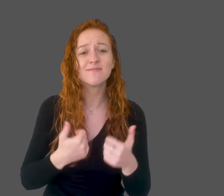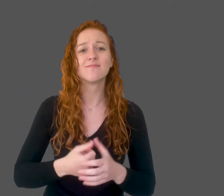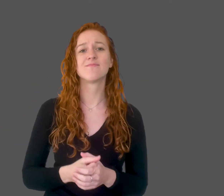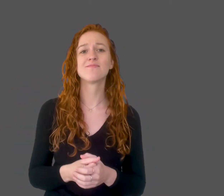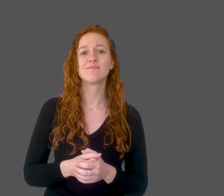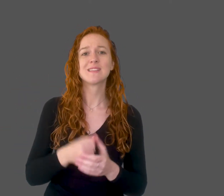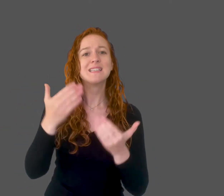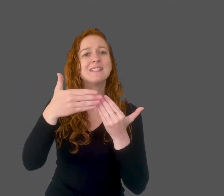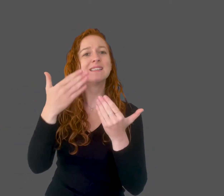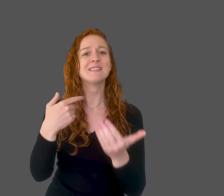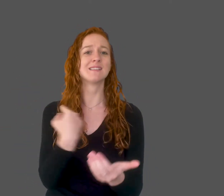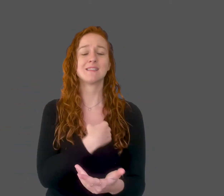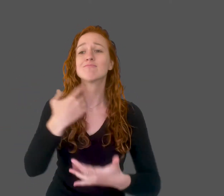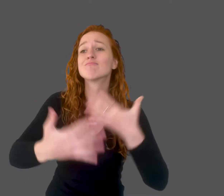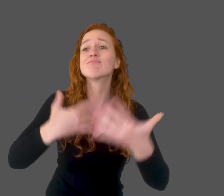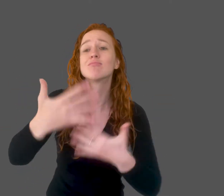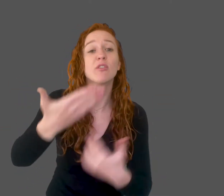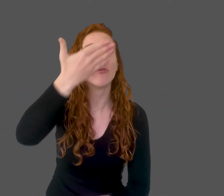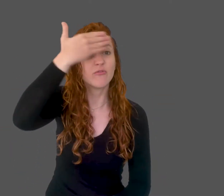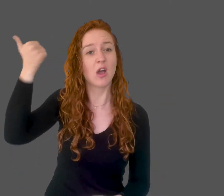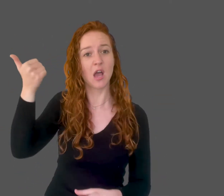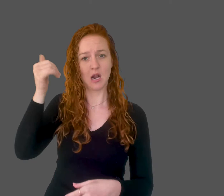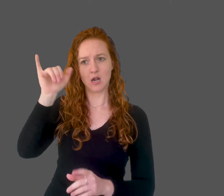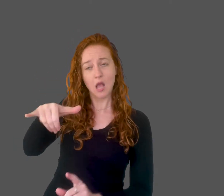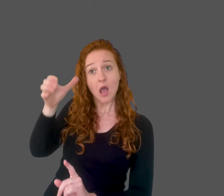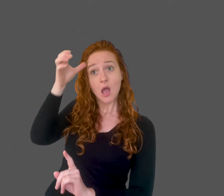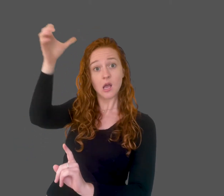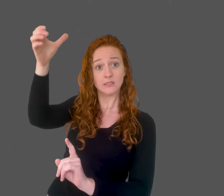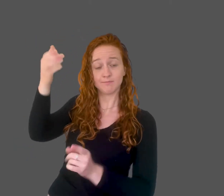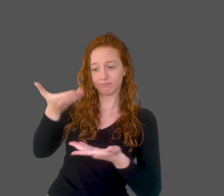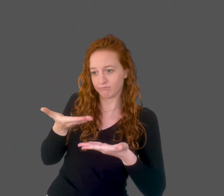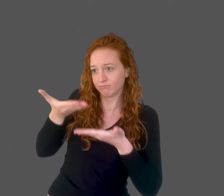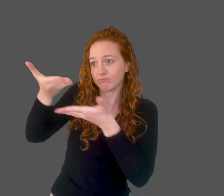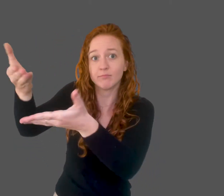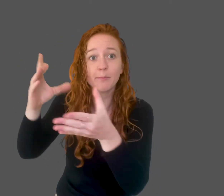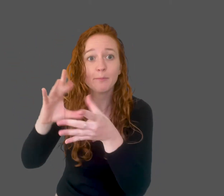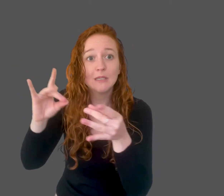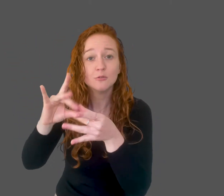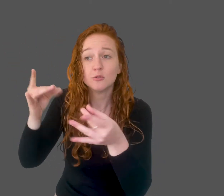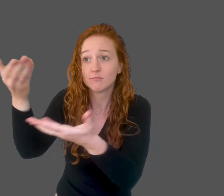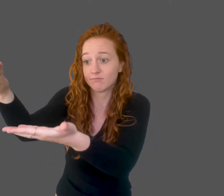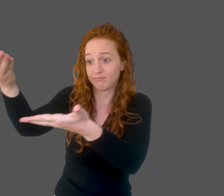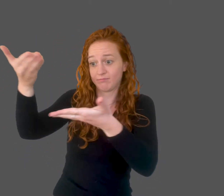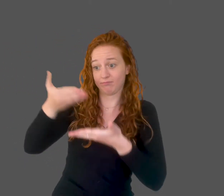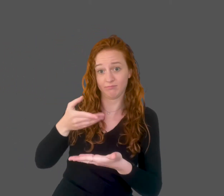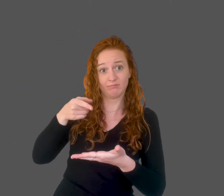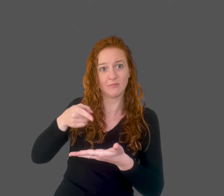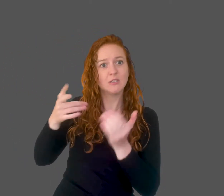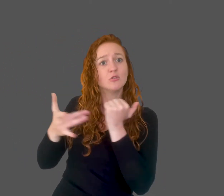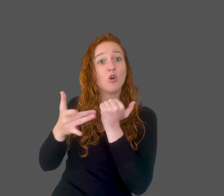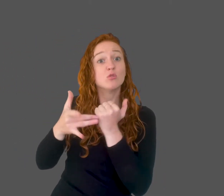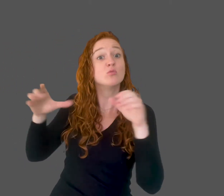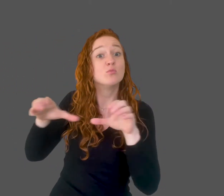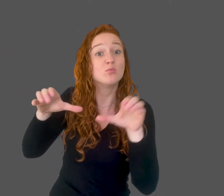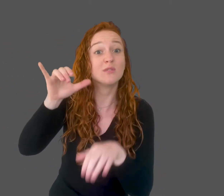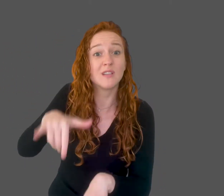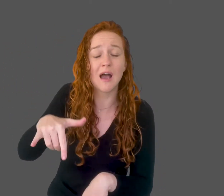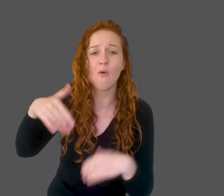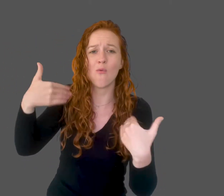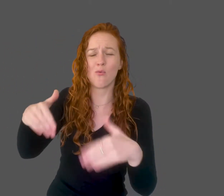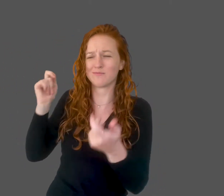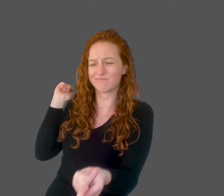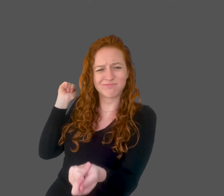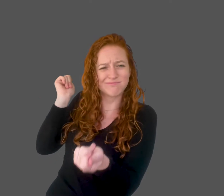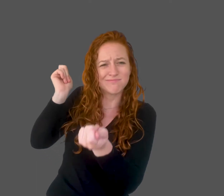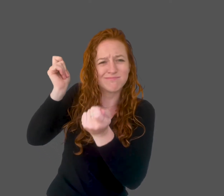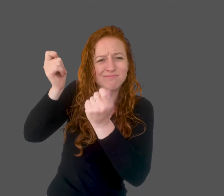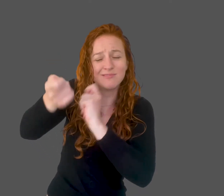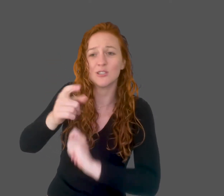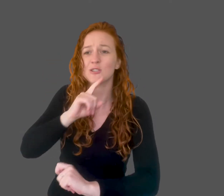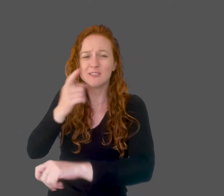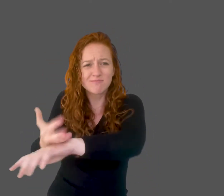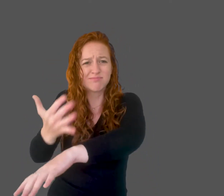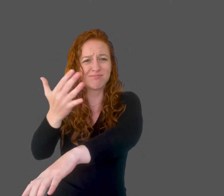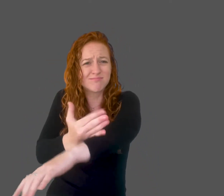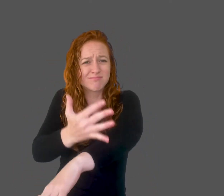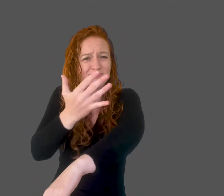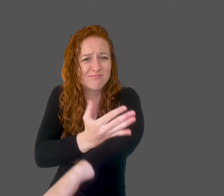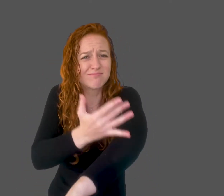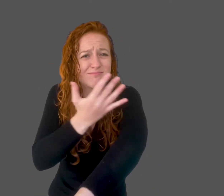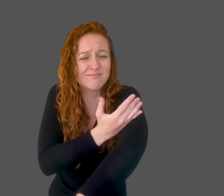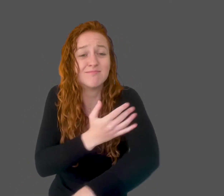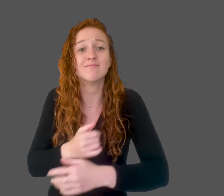Sometimes, it is easy to forget how far we have come with this technological marvel!